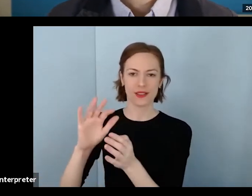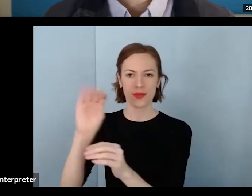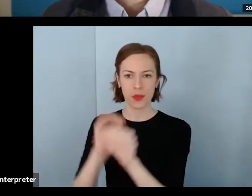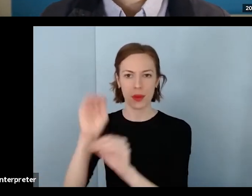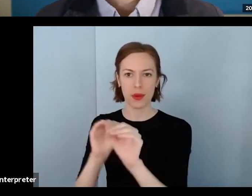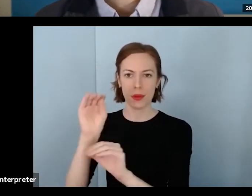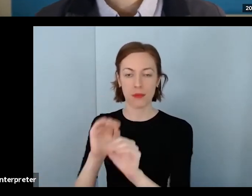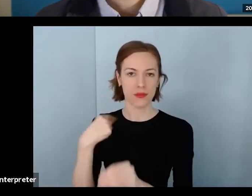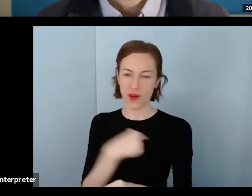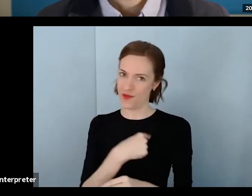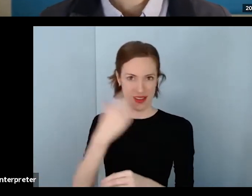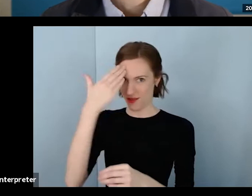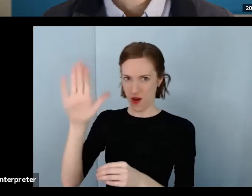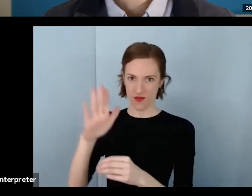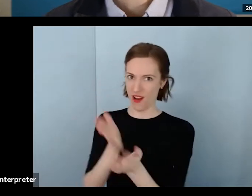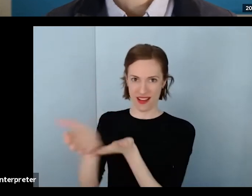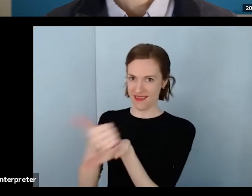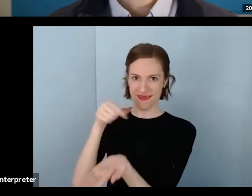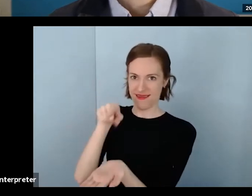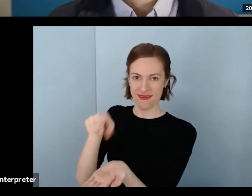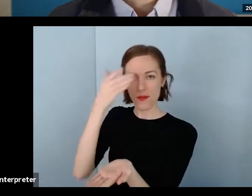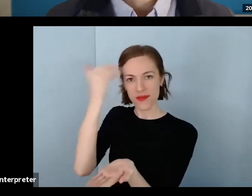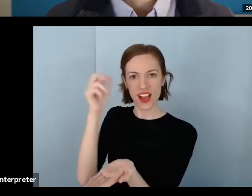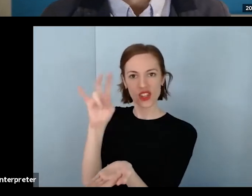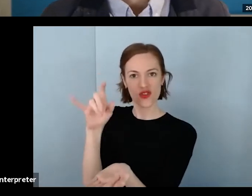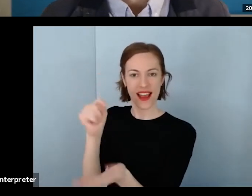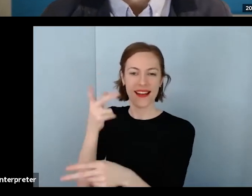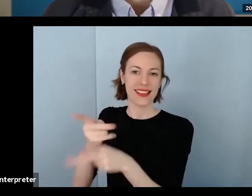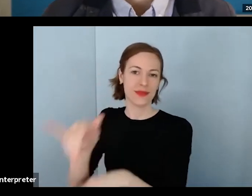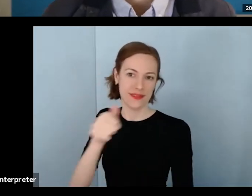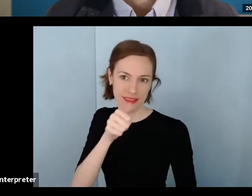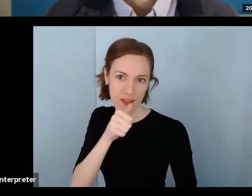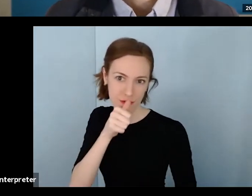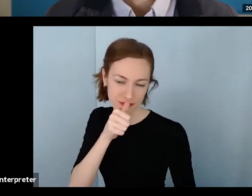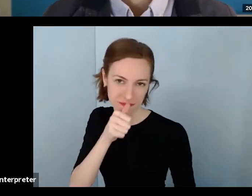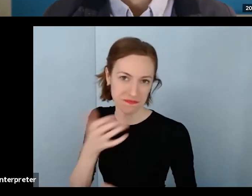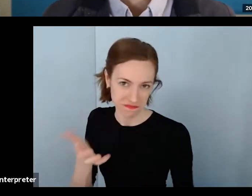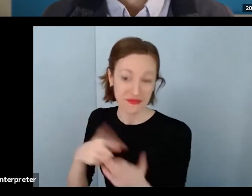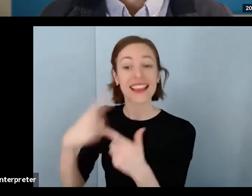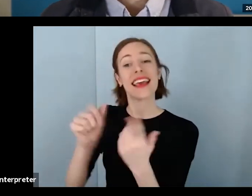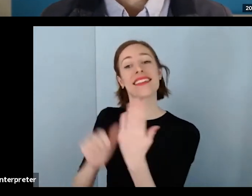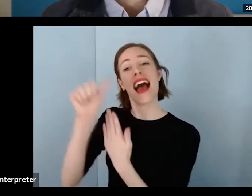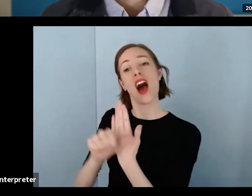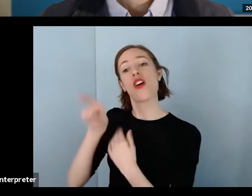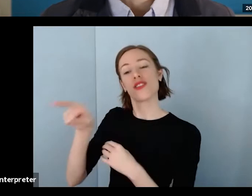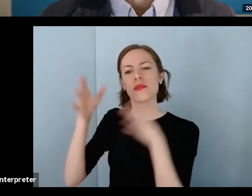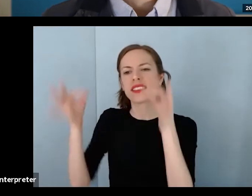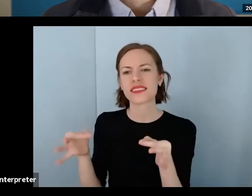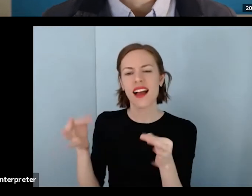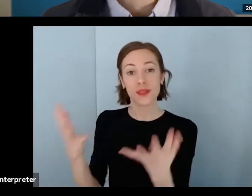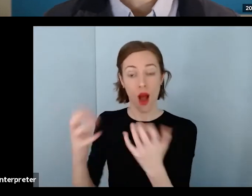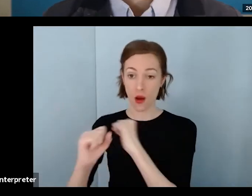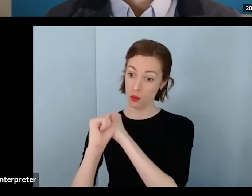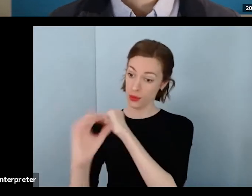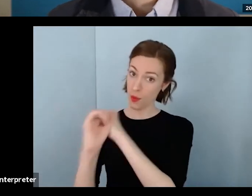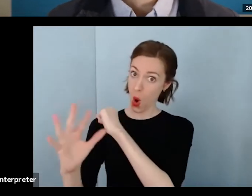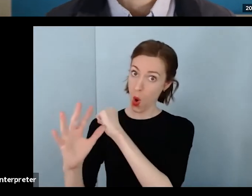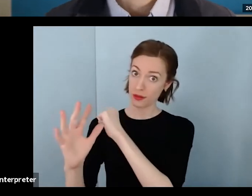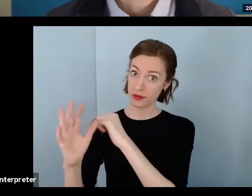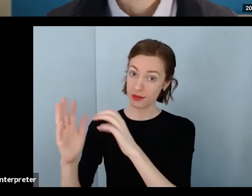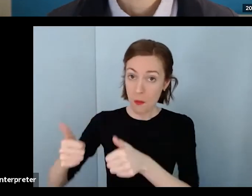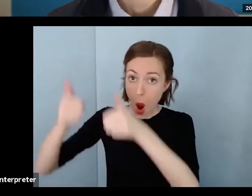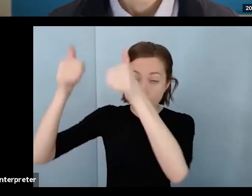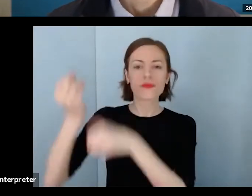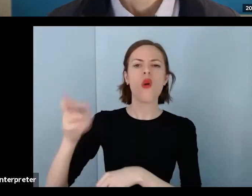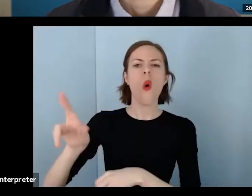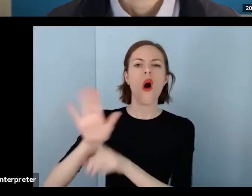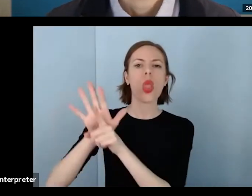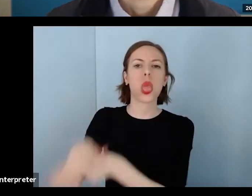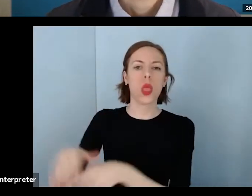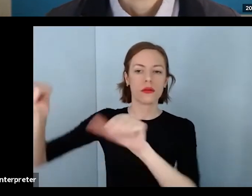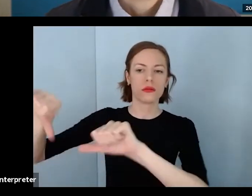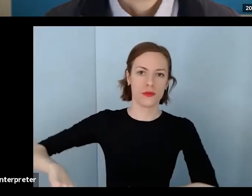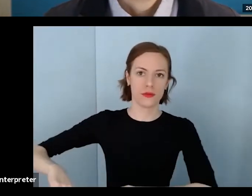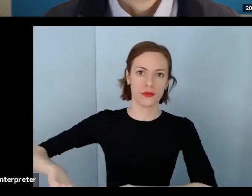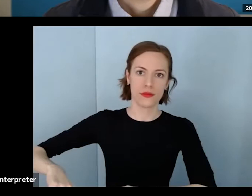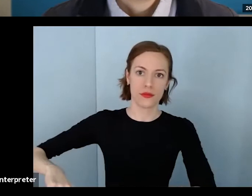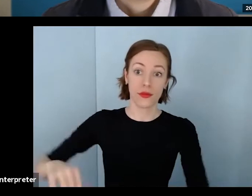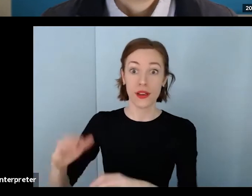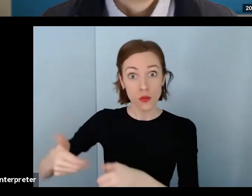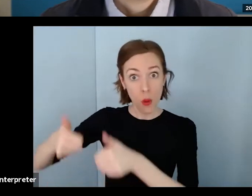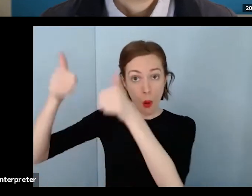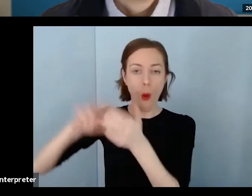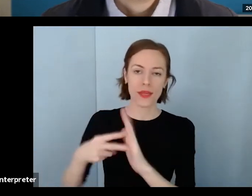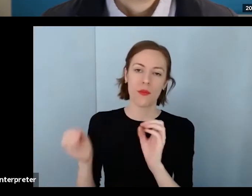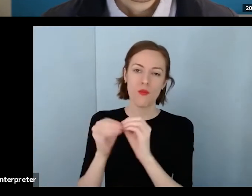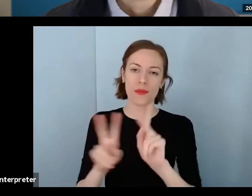And then on the basis of what it observes the algorithms decides whether to promote or demote the article. Of course, if it promotes the article, then more people will see it, respond to it.